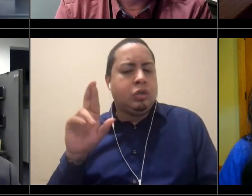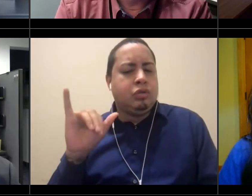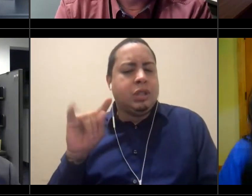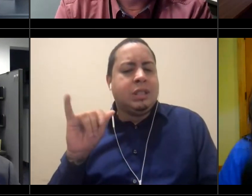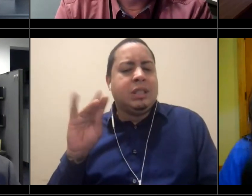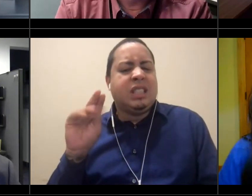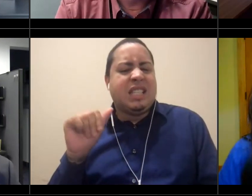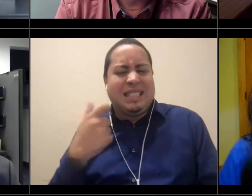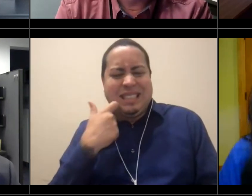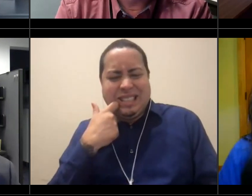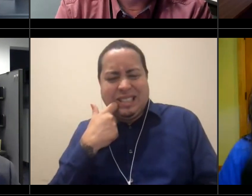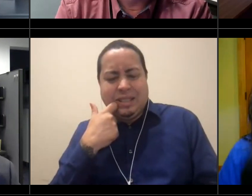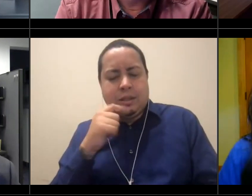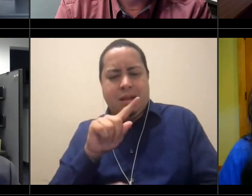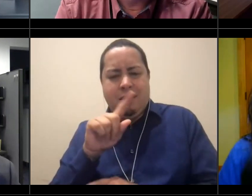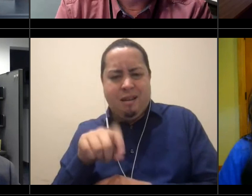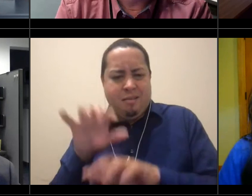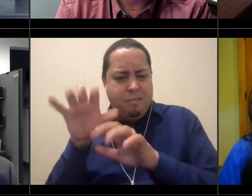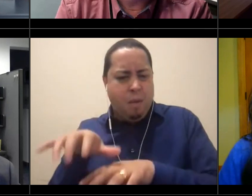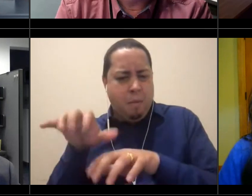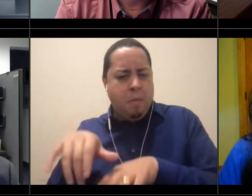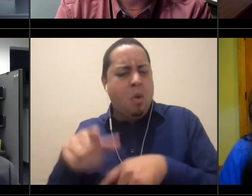but what happens if the power goes out?